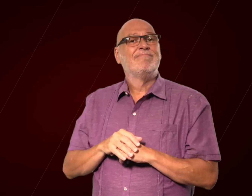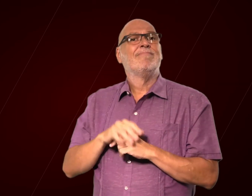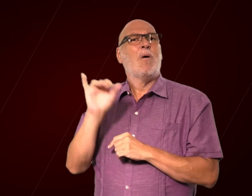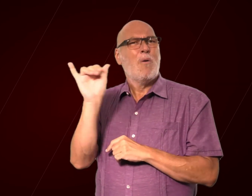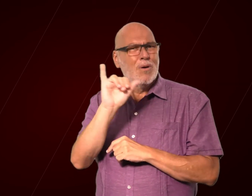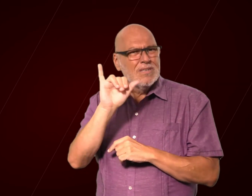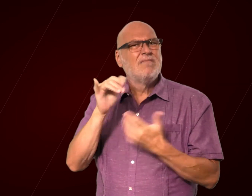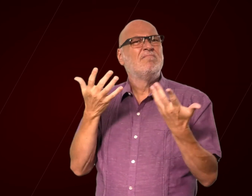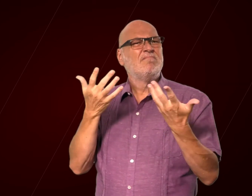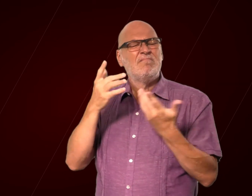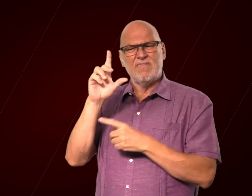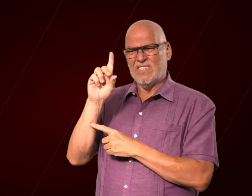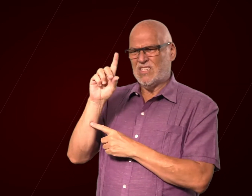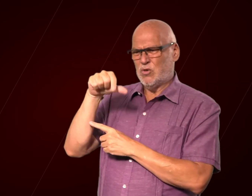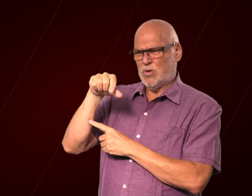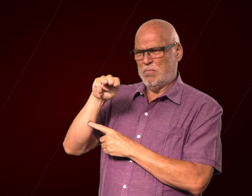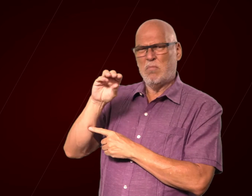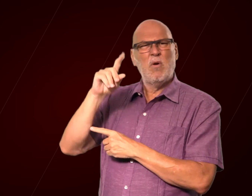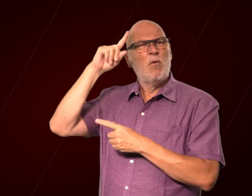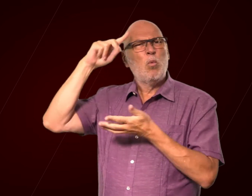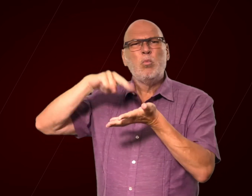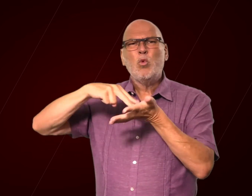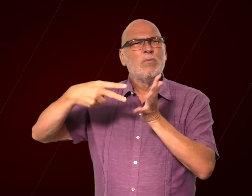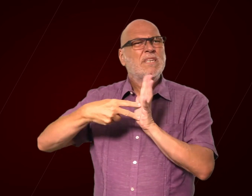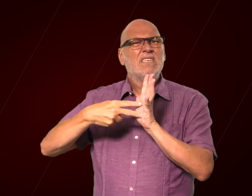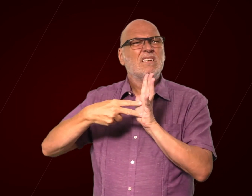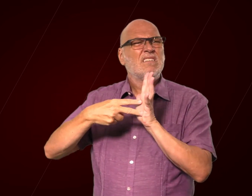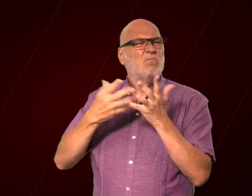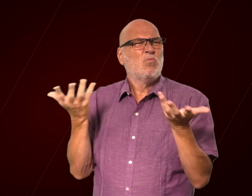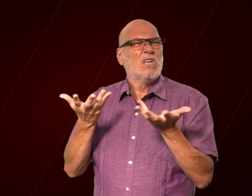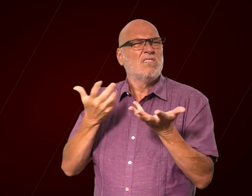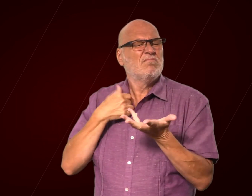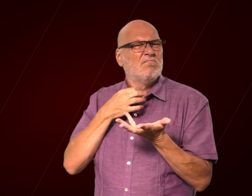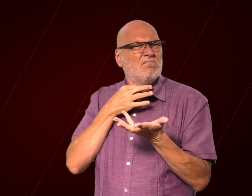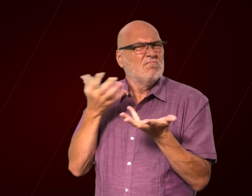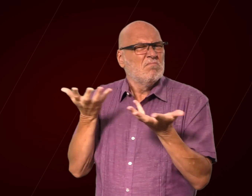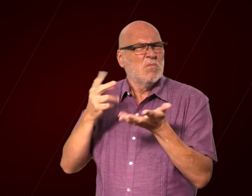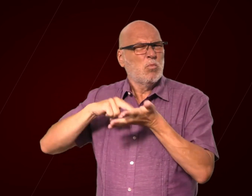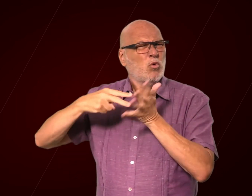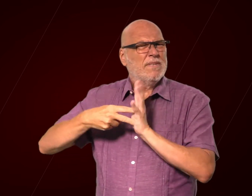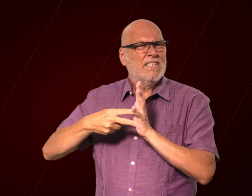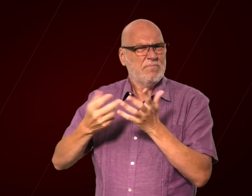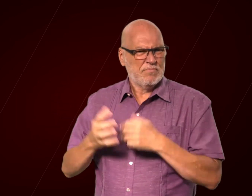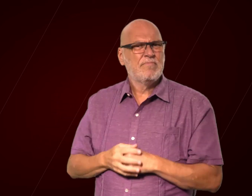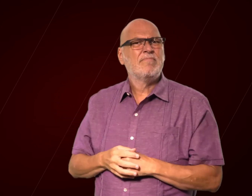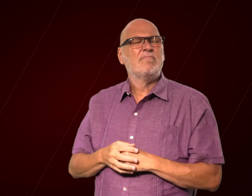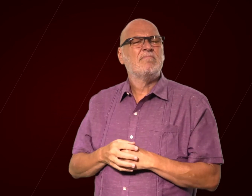What is DQMO's purpose?